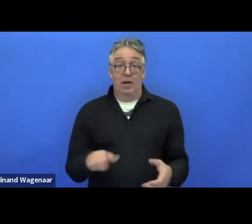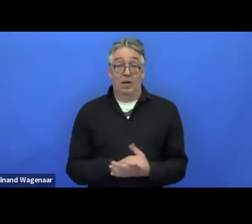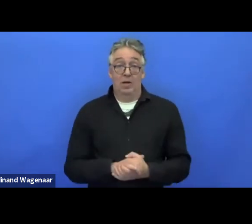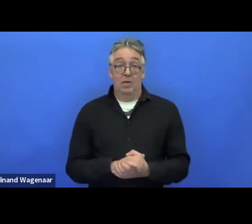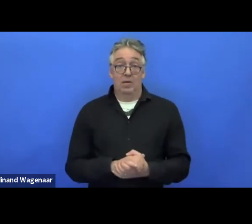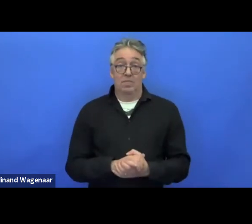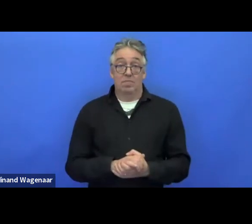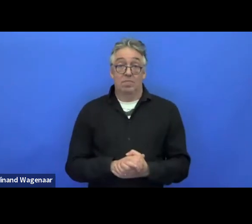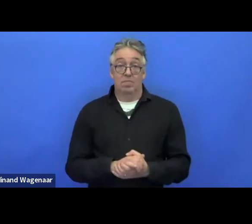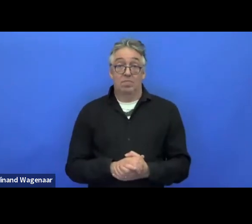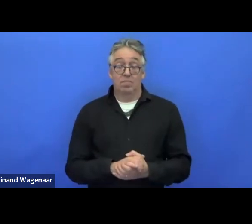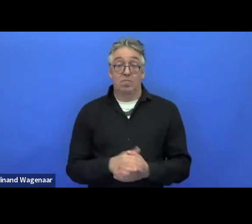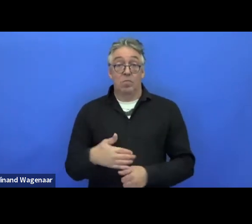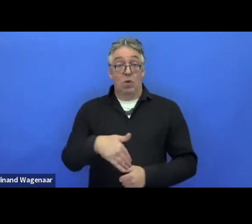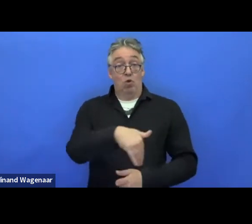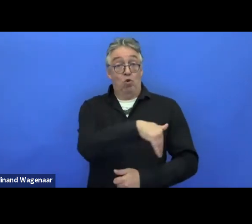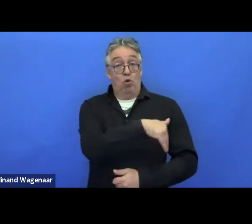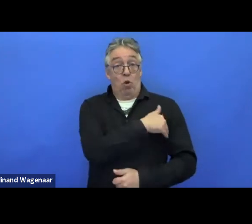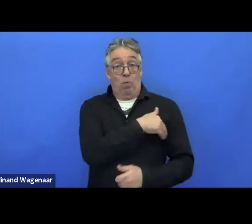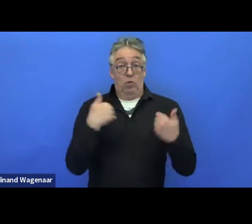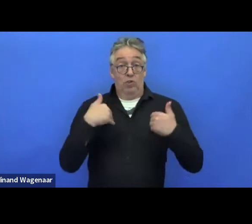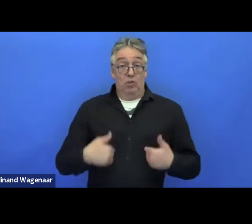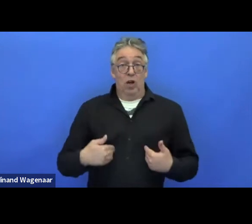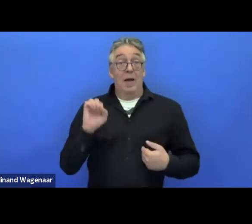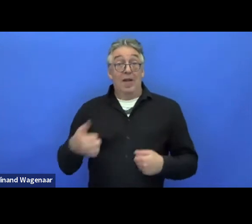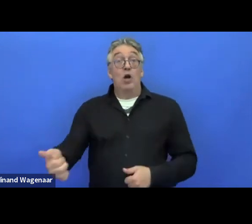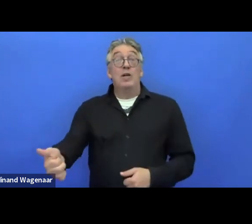and his or her motion when he or she thinks